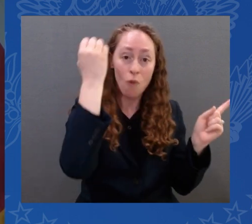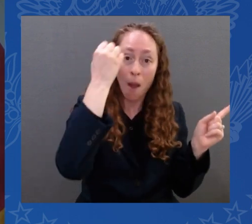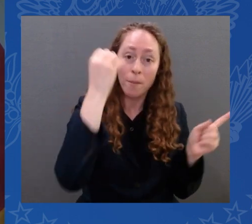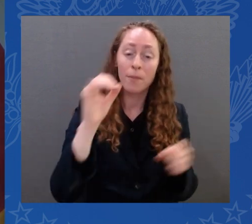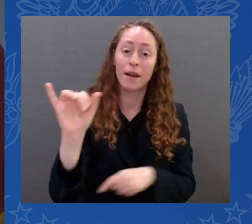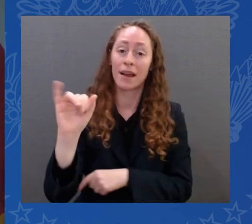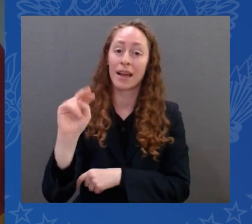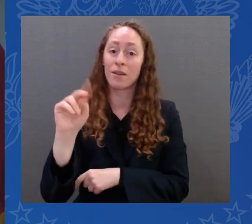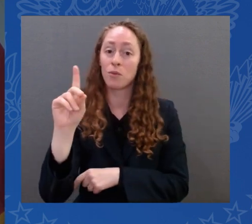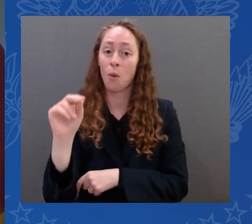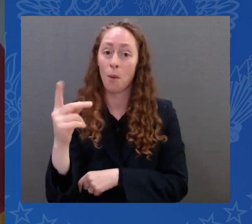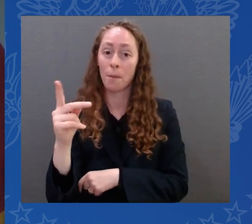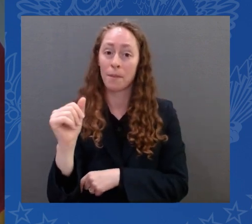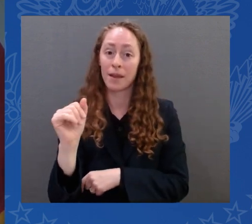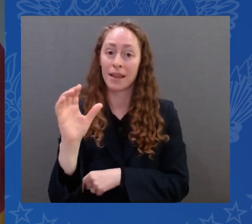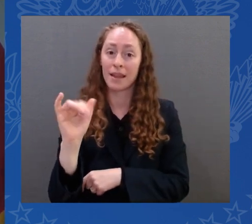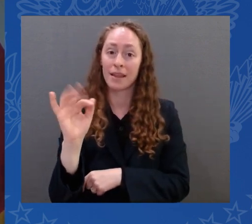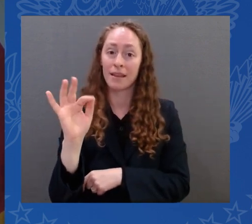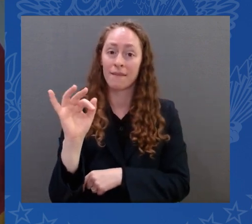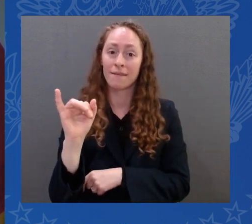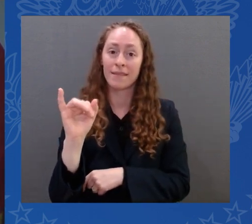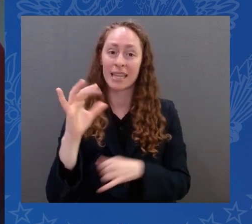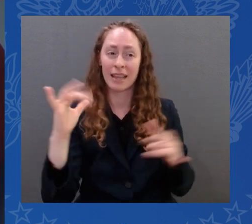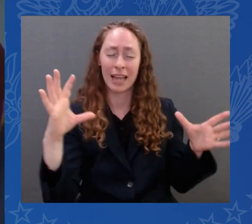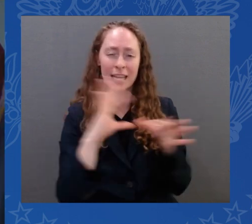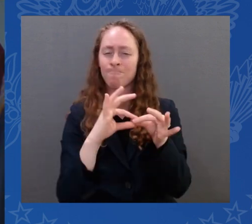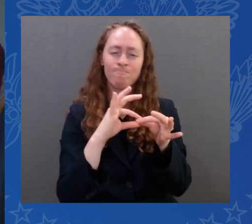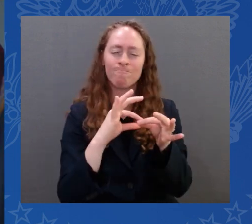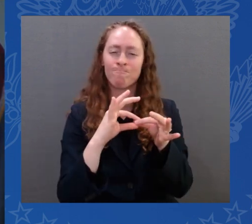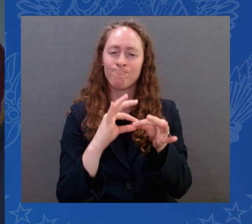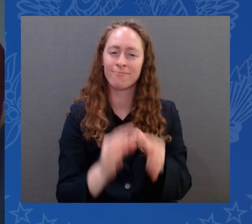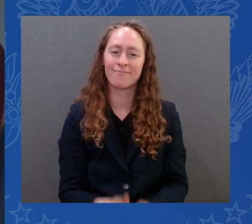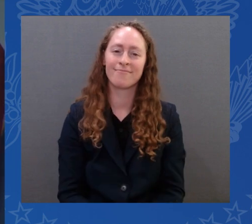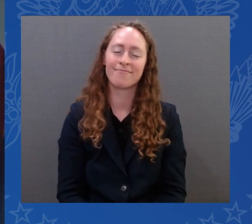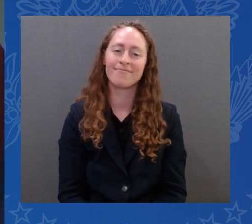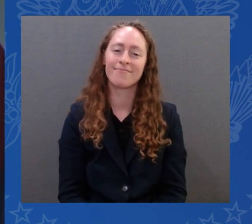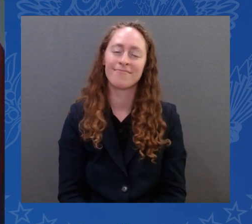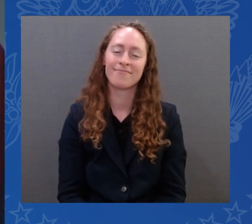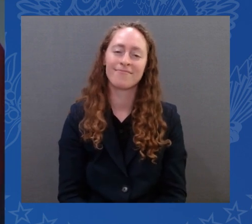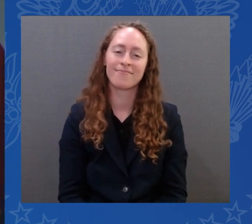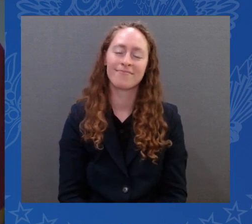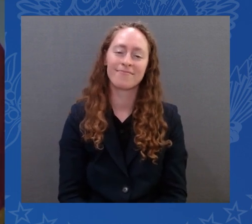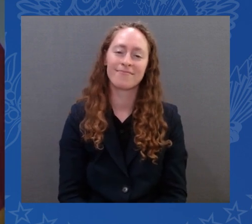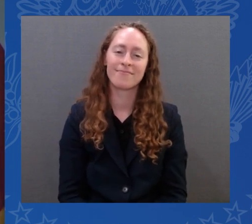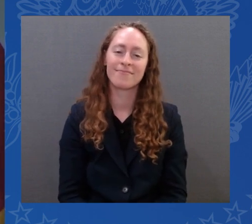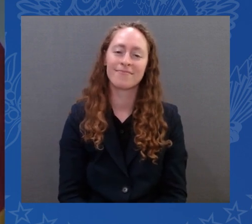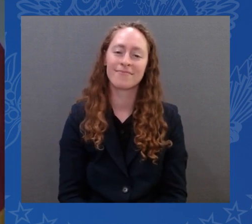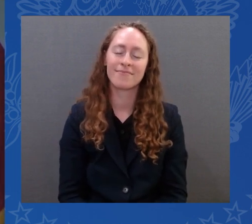did anybody think, when I called for sanctions against Russia,